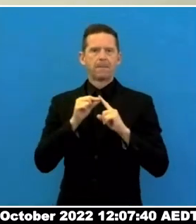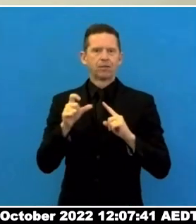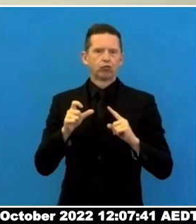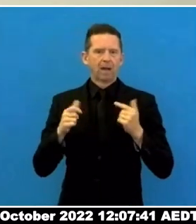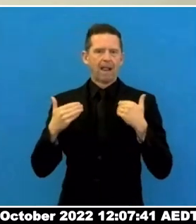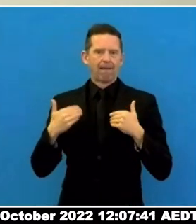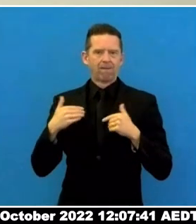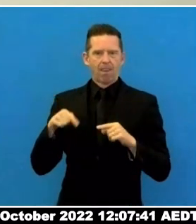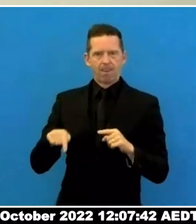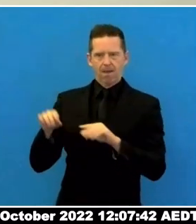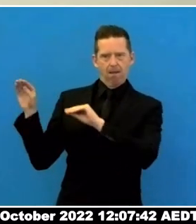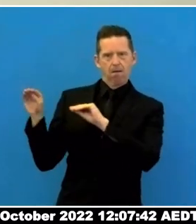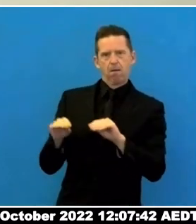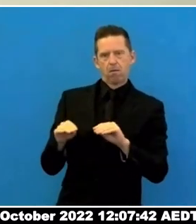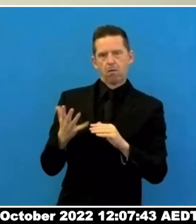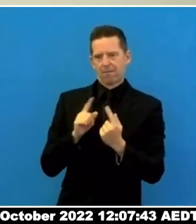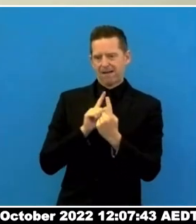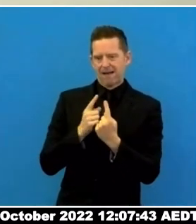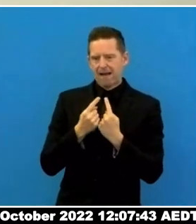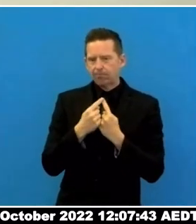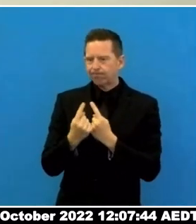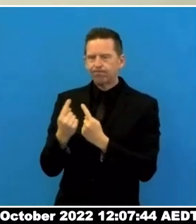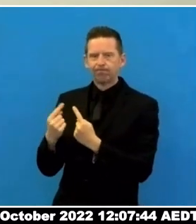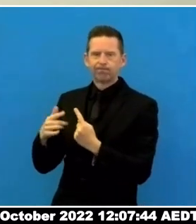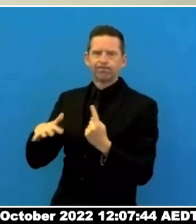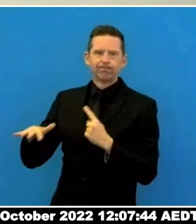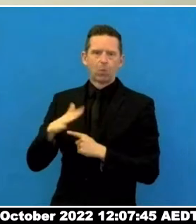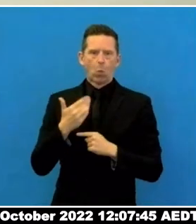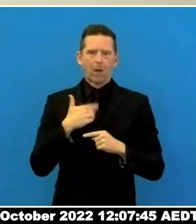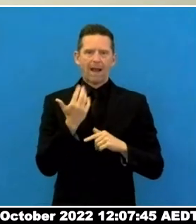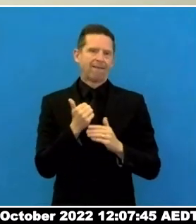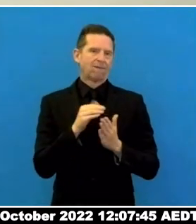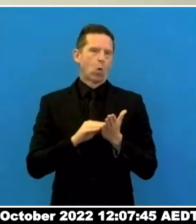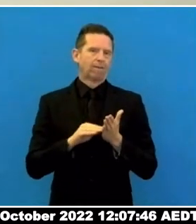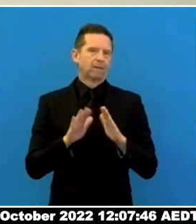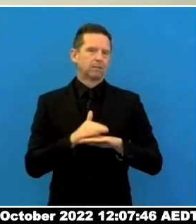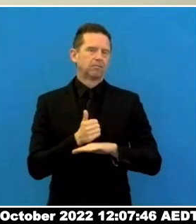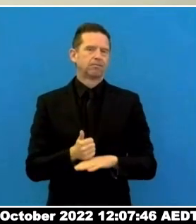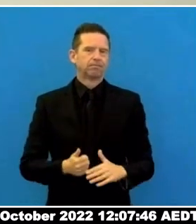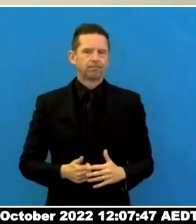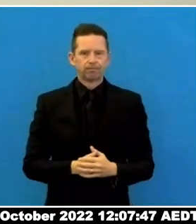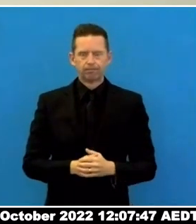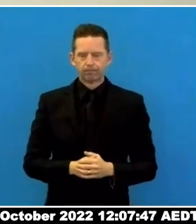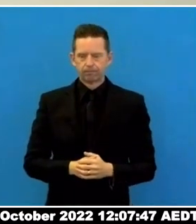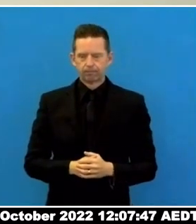or at least as close as we can practically get to communities of high refugee settlement, which is why we are located in those areas.